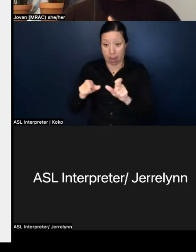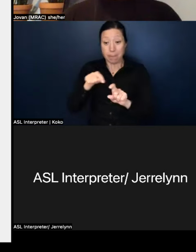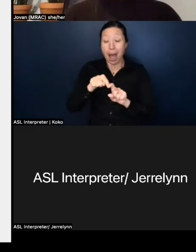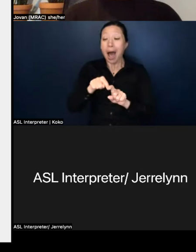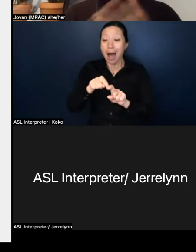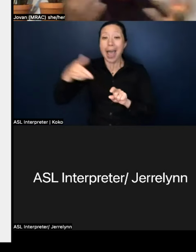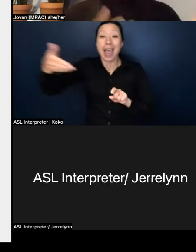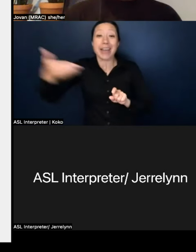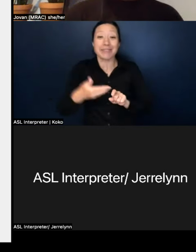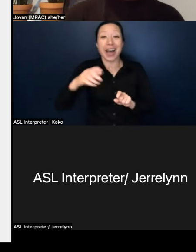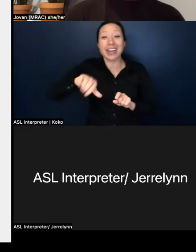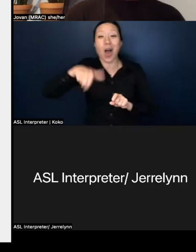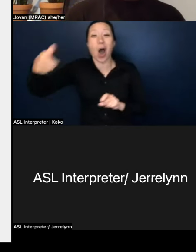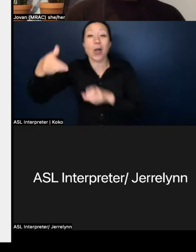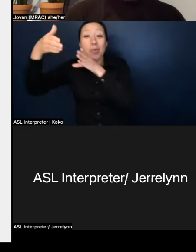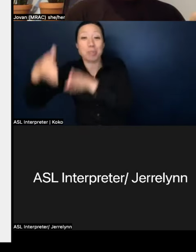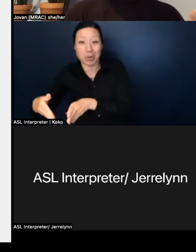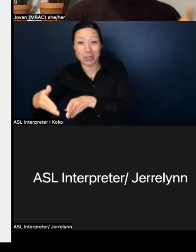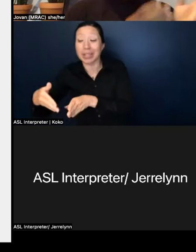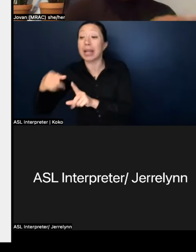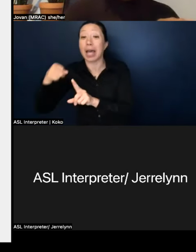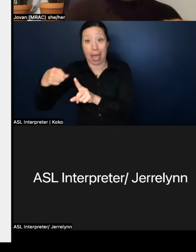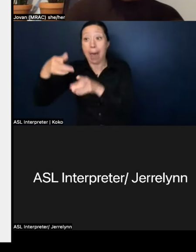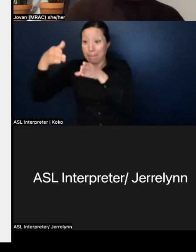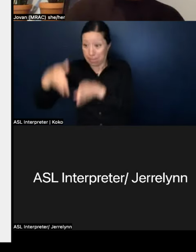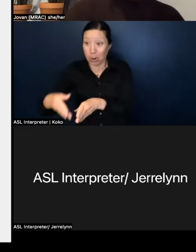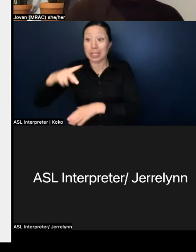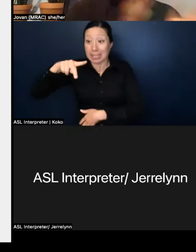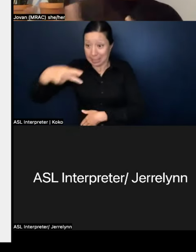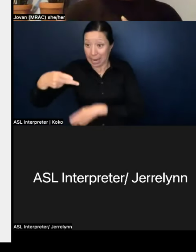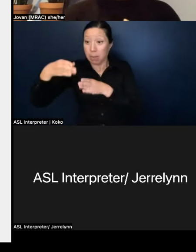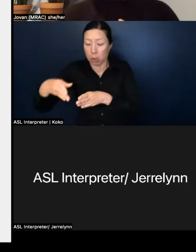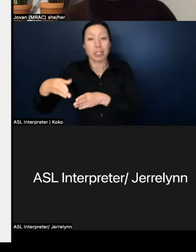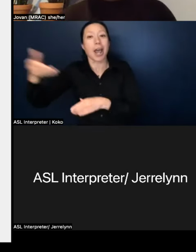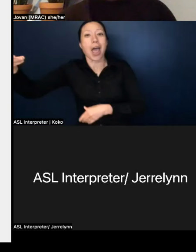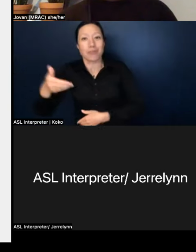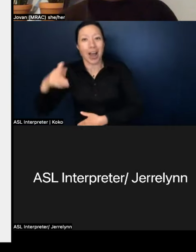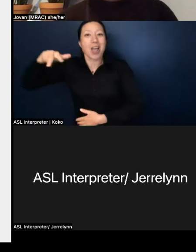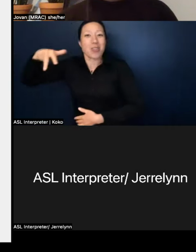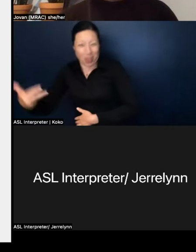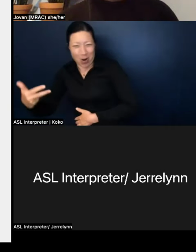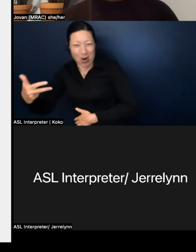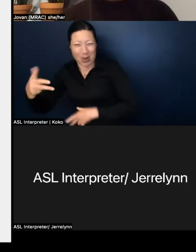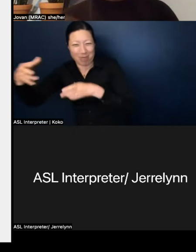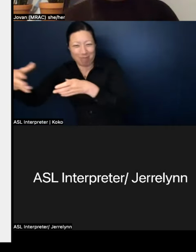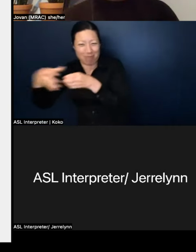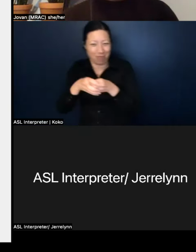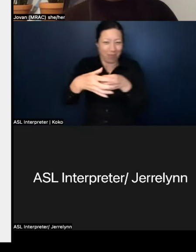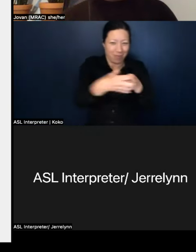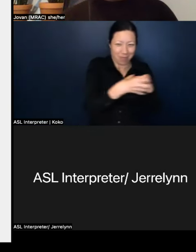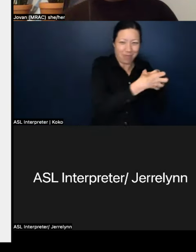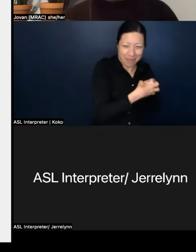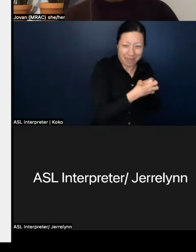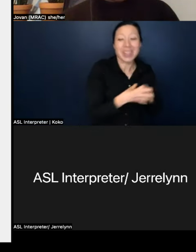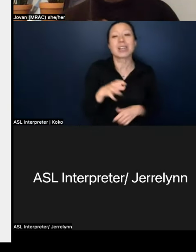So that maybe the focus groups were 50% people that you know, and 50% people that you had never met, that were outside of your community.